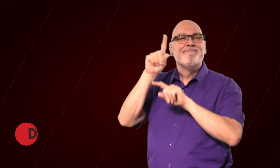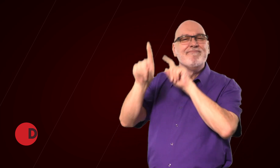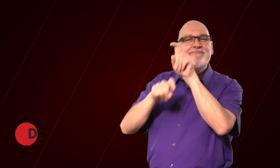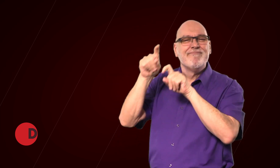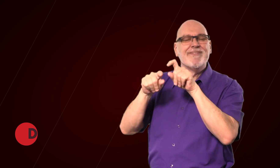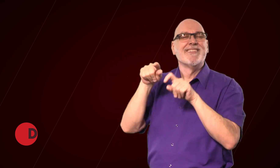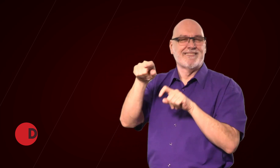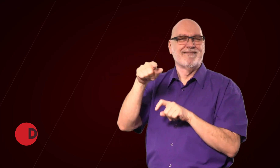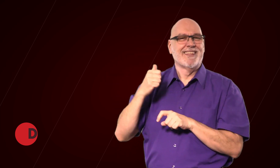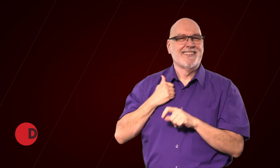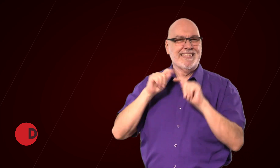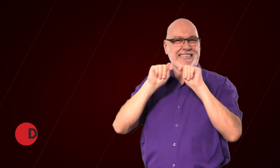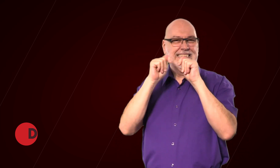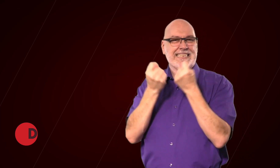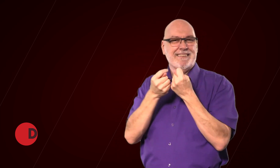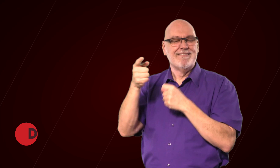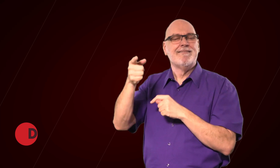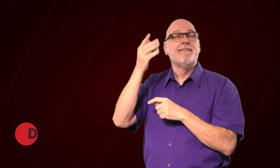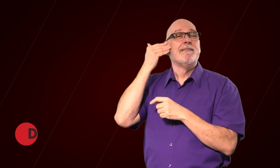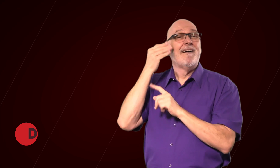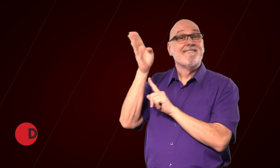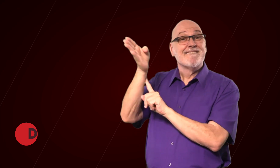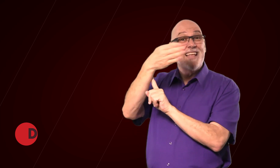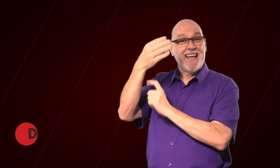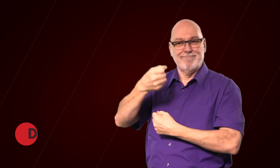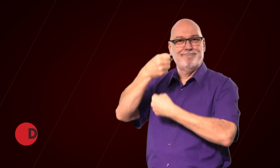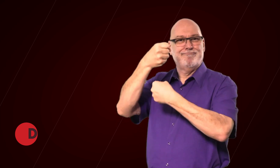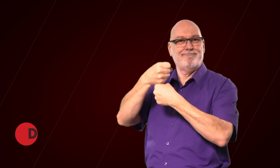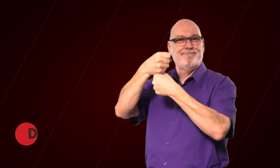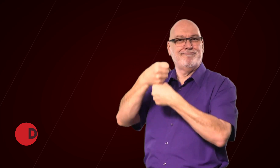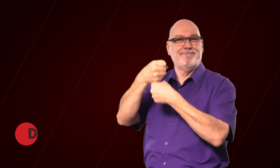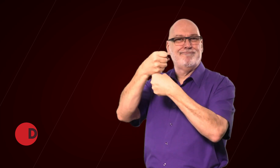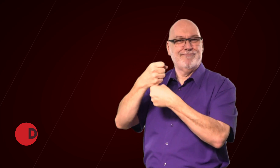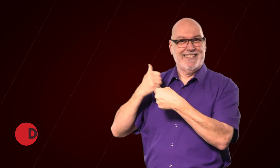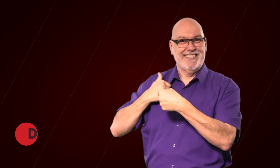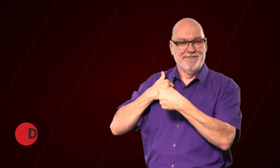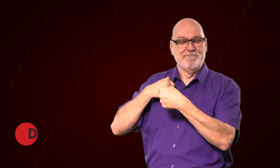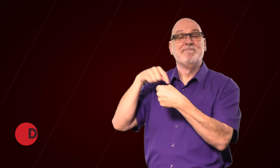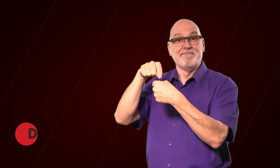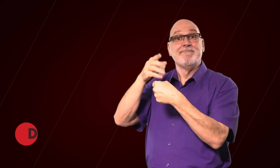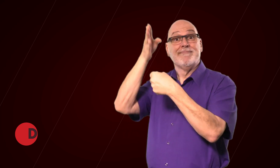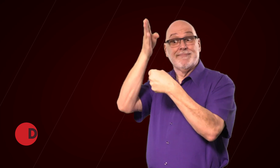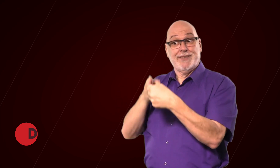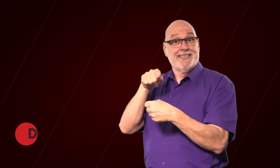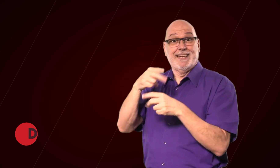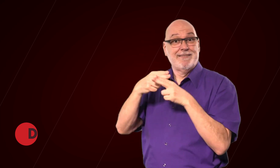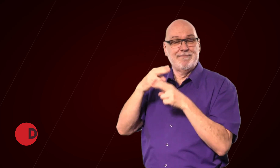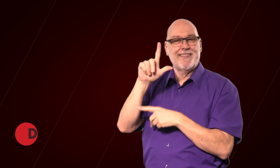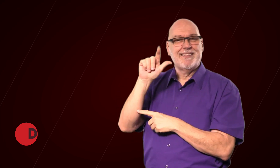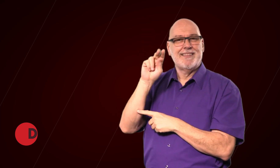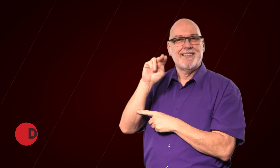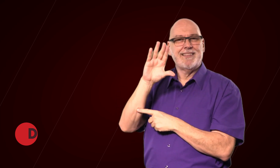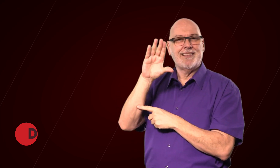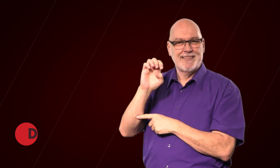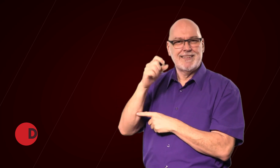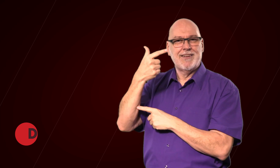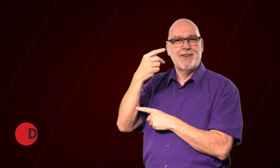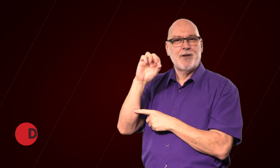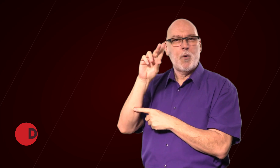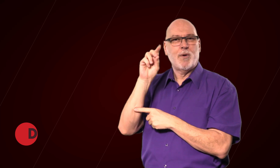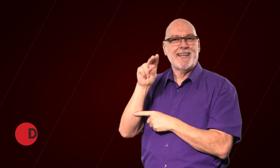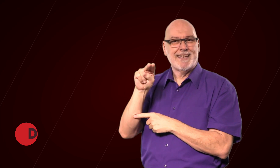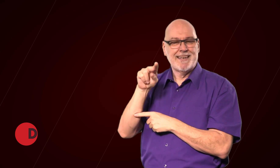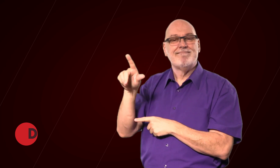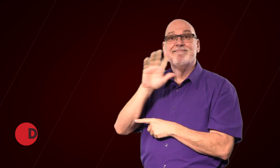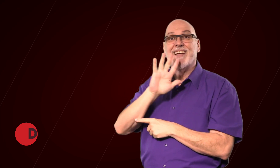We asked Team Canada's flag bearer, Lance Gordon,